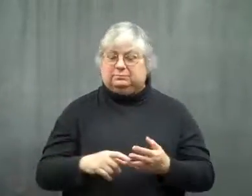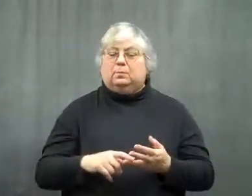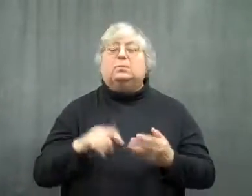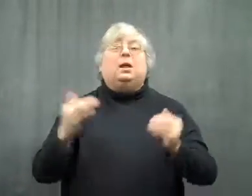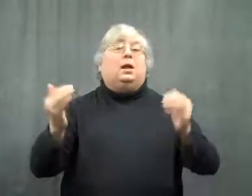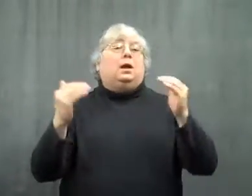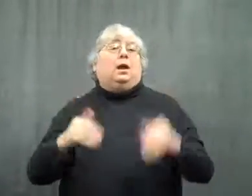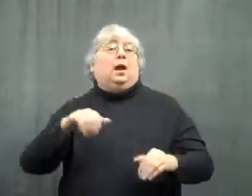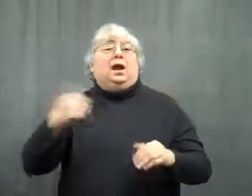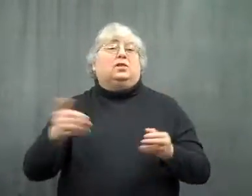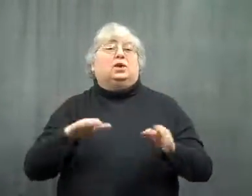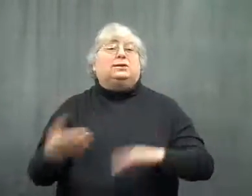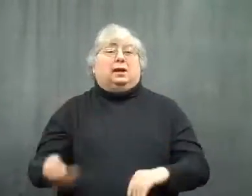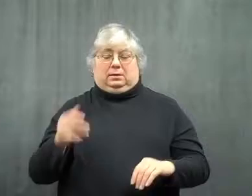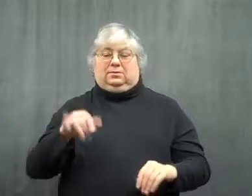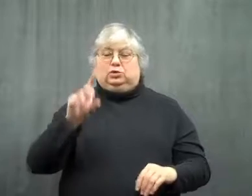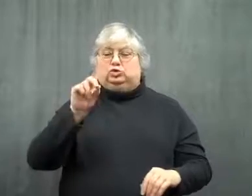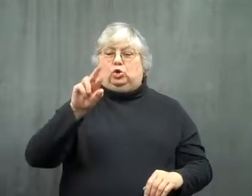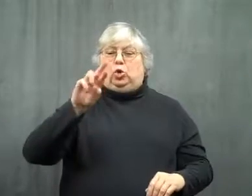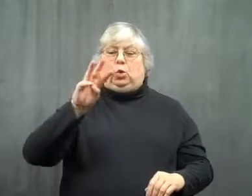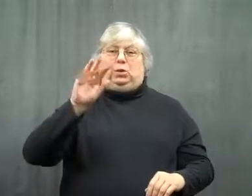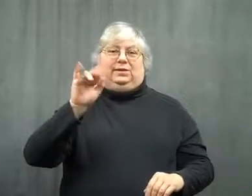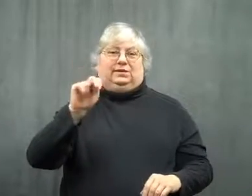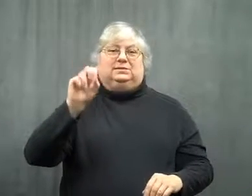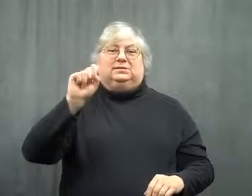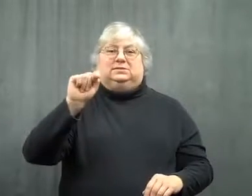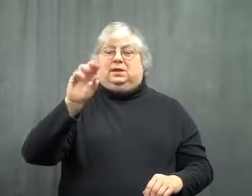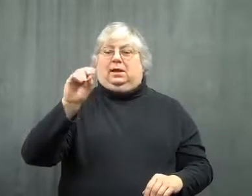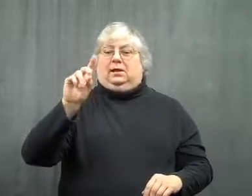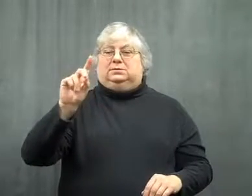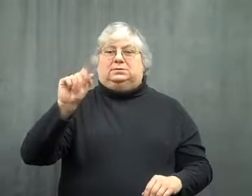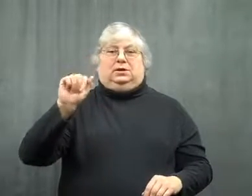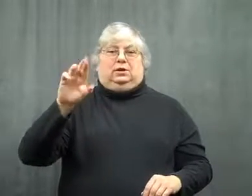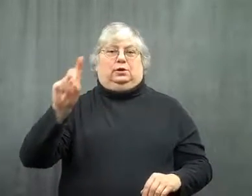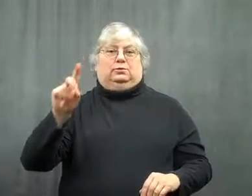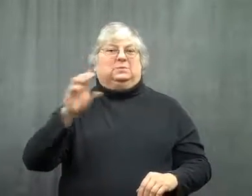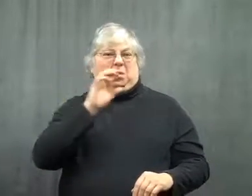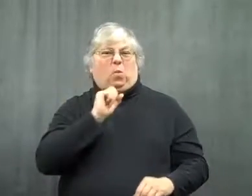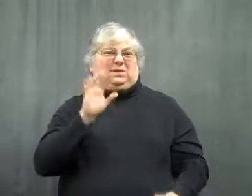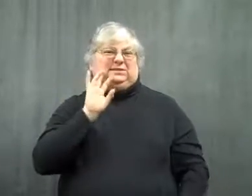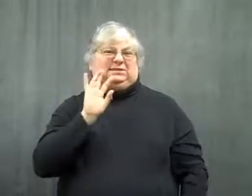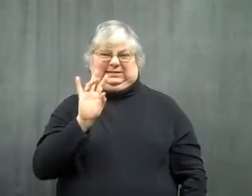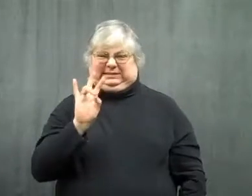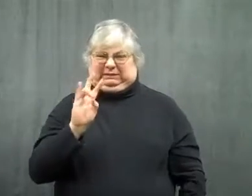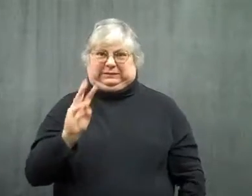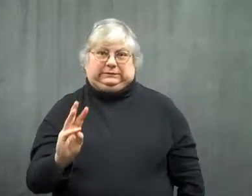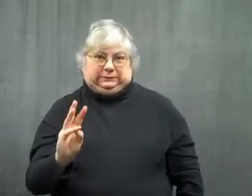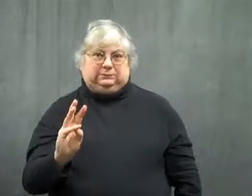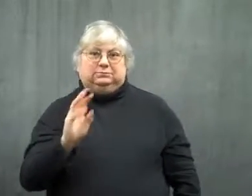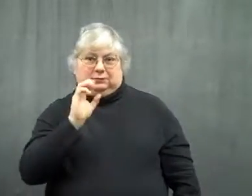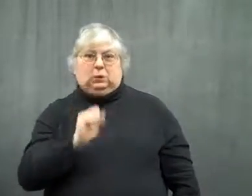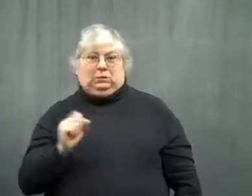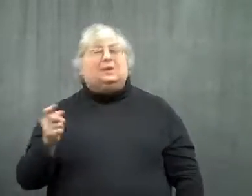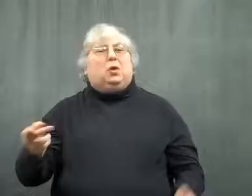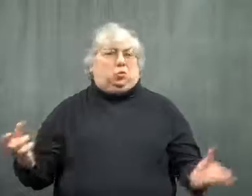Next is Dorwin Stoddard, who was 76 years old.